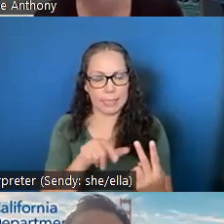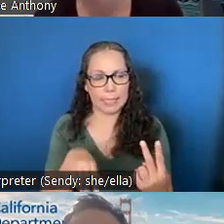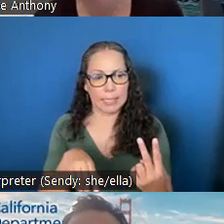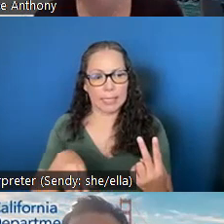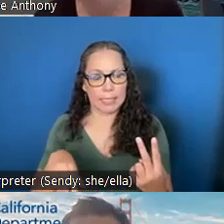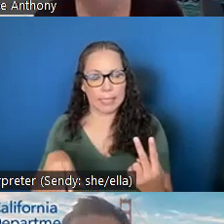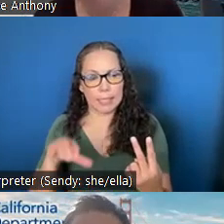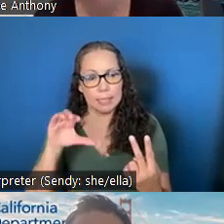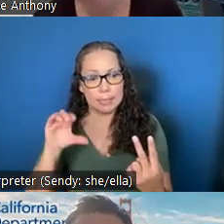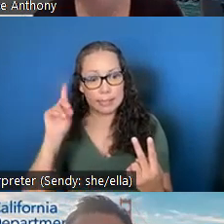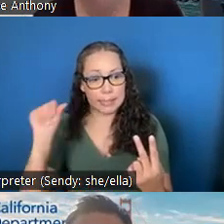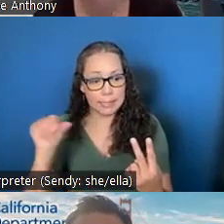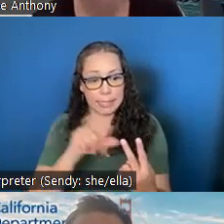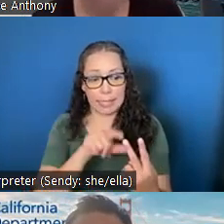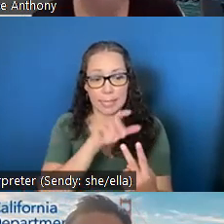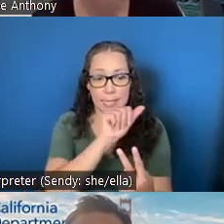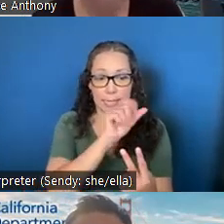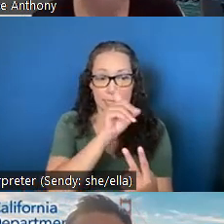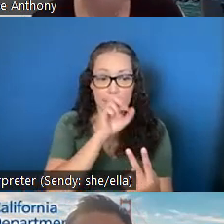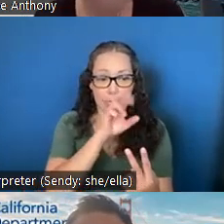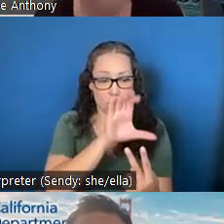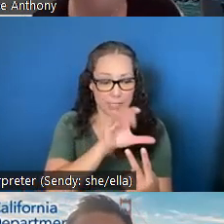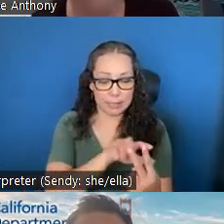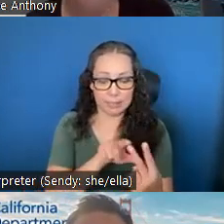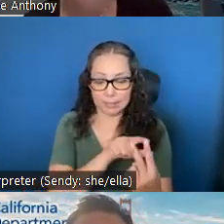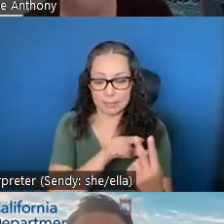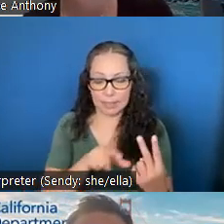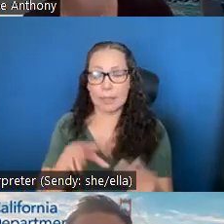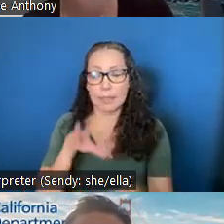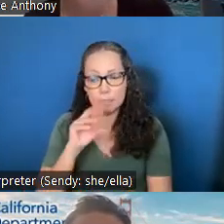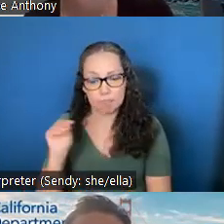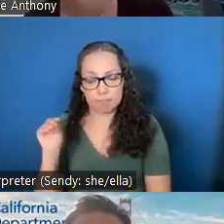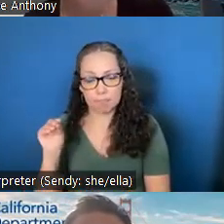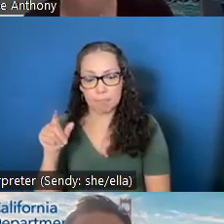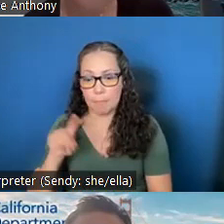will have several other partners at the table of course with the Leadership Council but in terms of